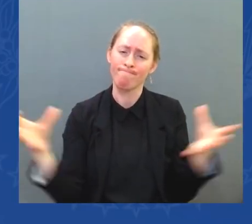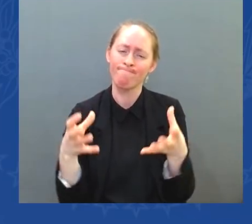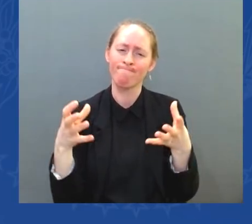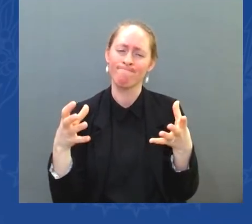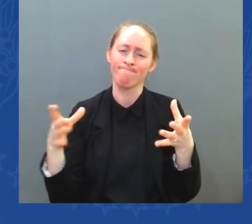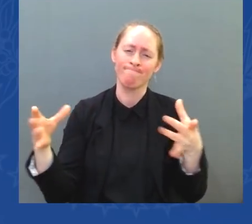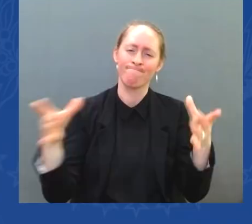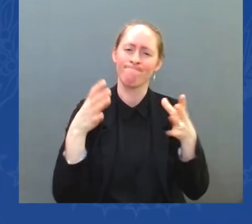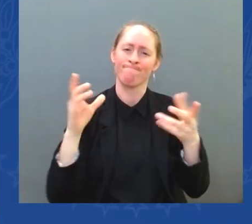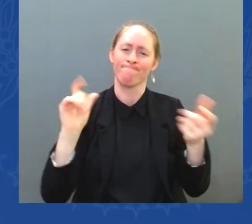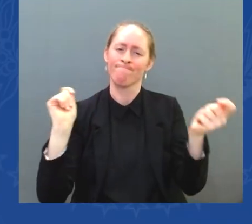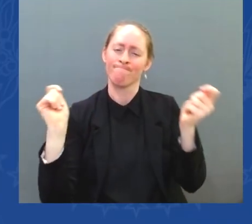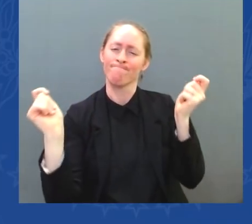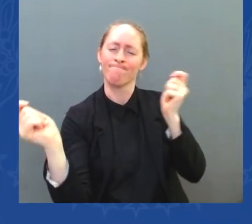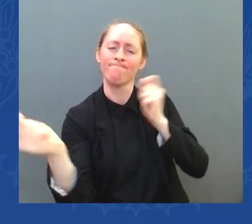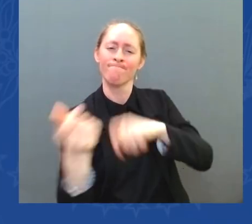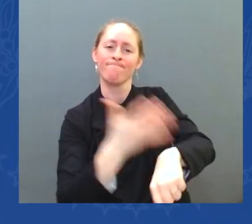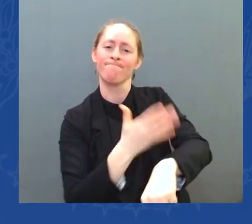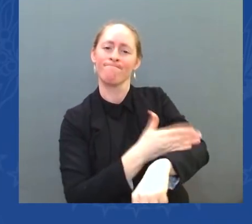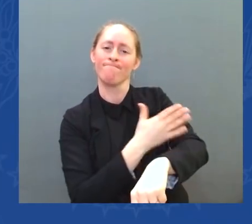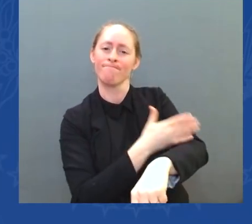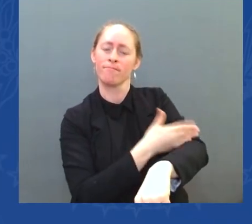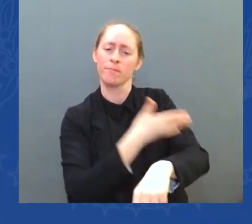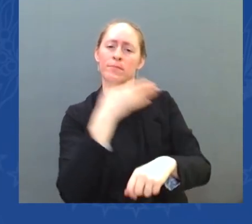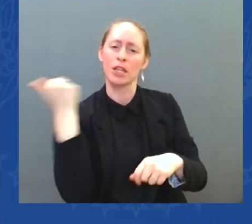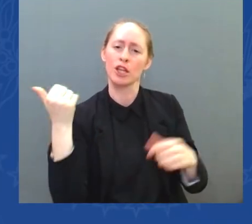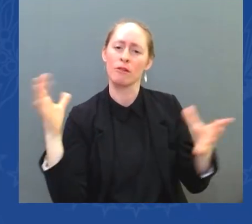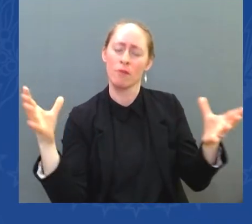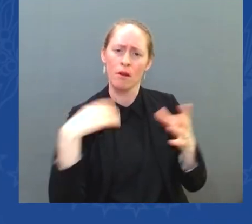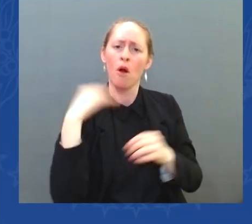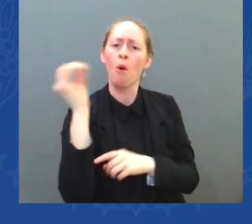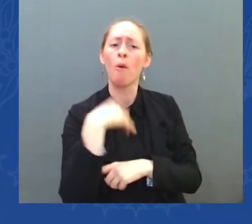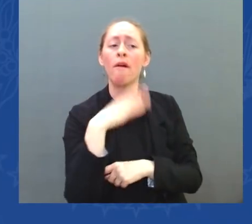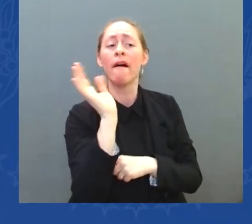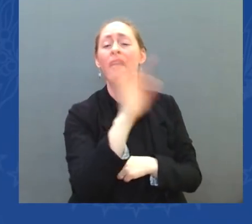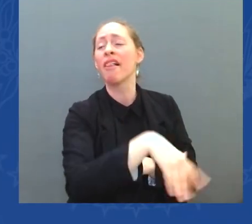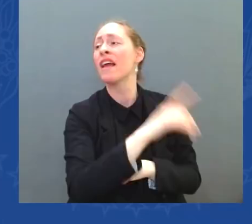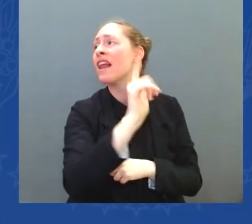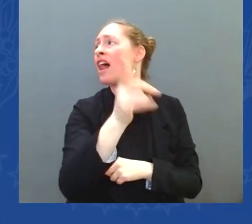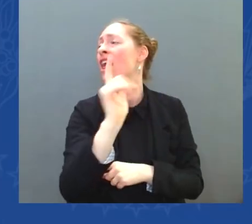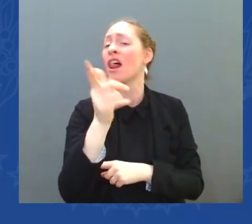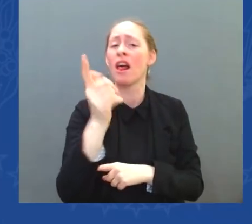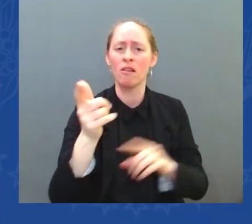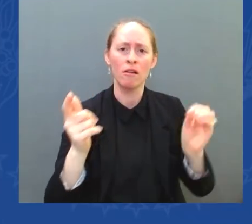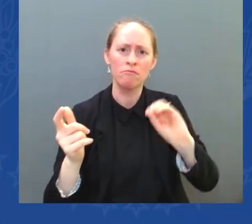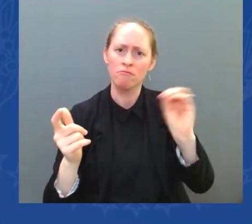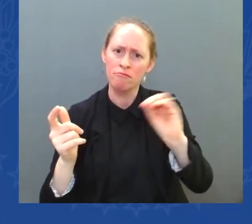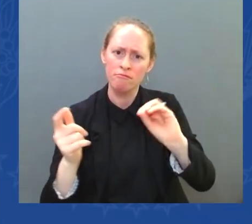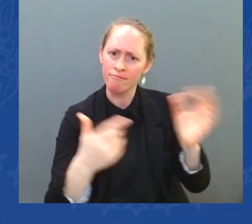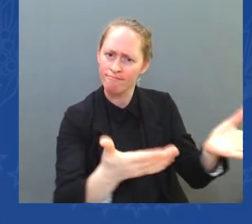We're also investing in universal, affordable high-speed Internet. I was surprised at this number, I have to tell you: